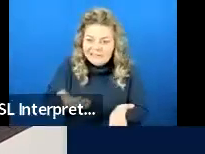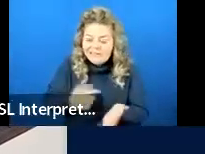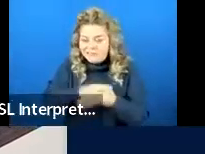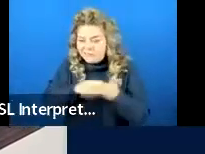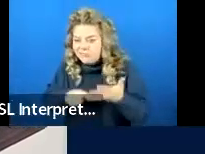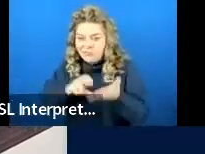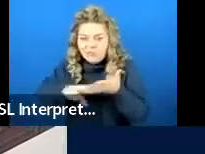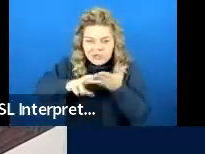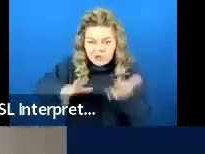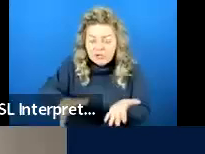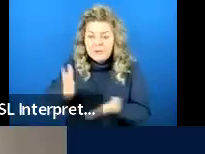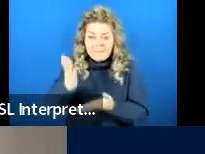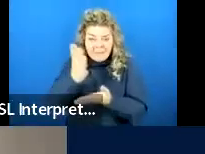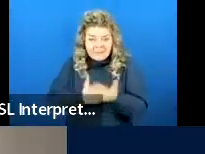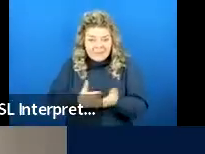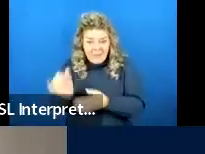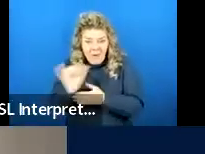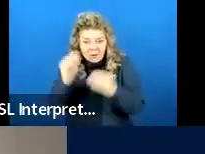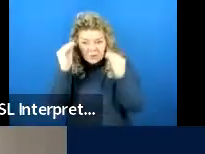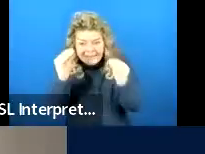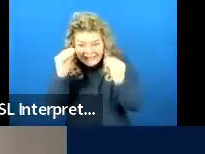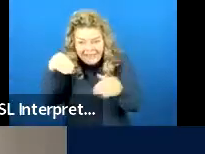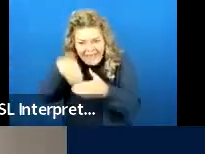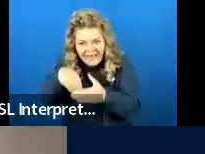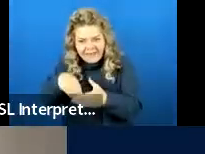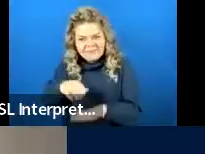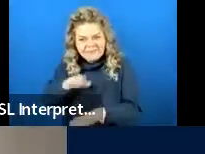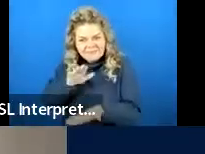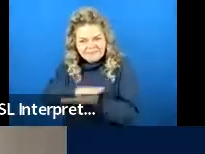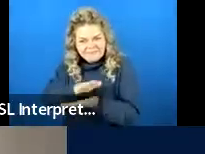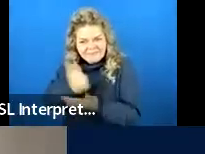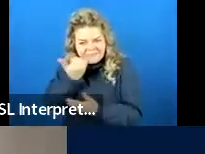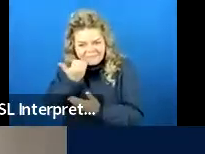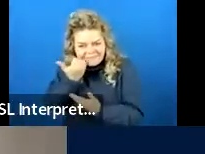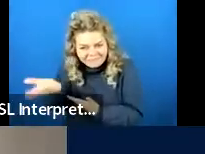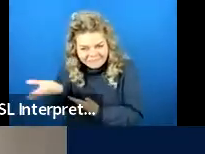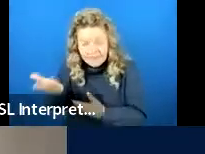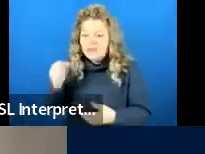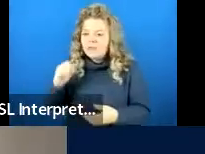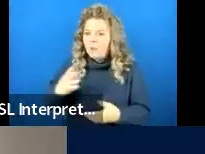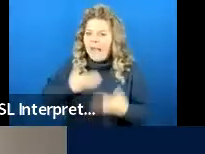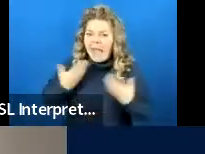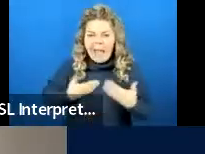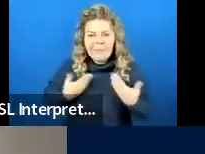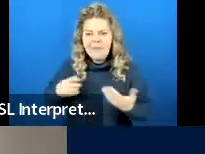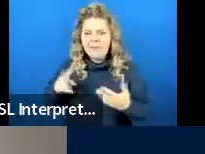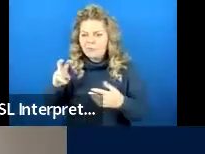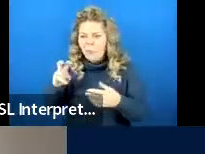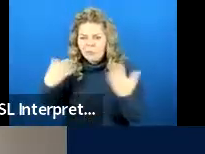some even teaching at the School of Dentistry. We were so happy to bring 200 together to celebrate this past summer,